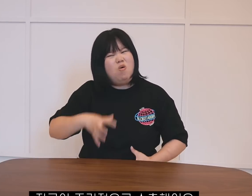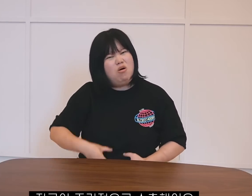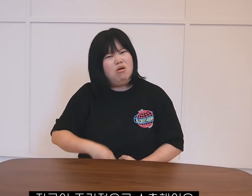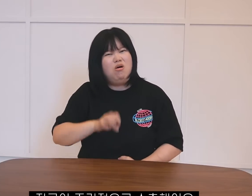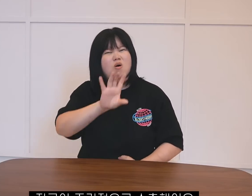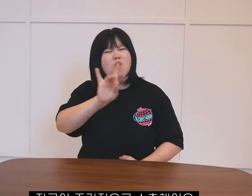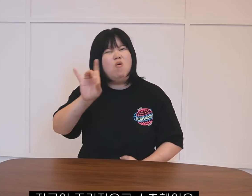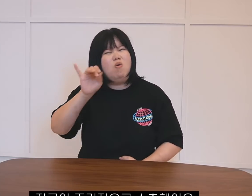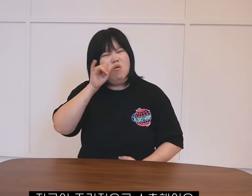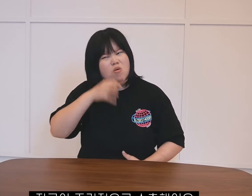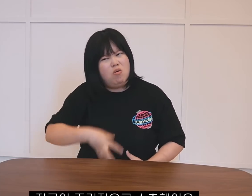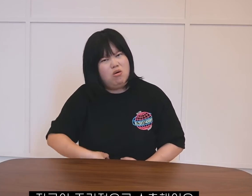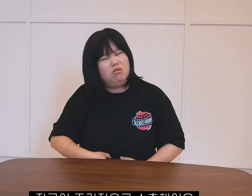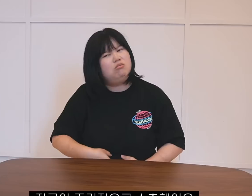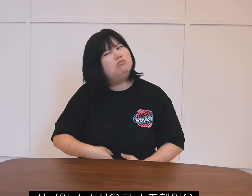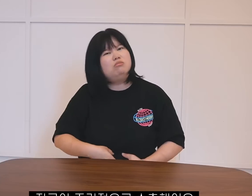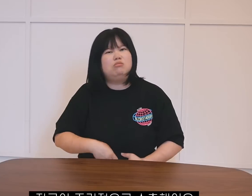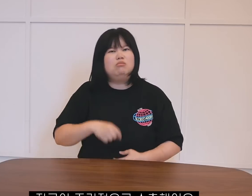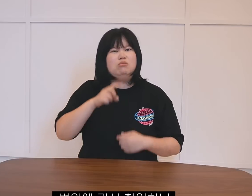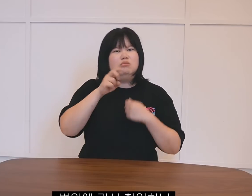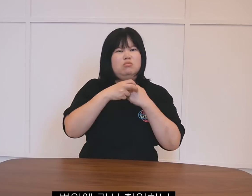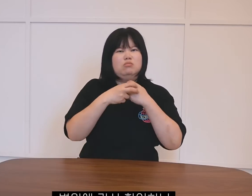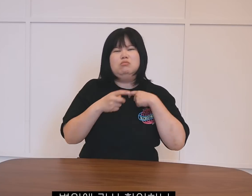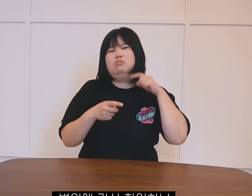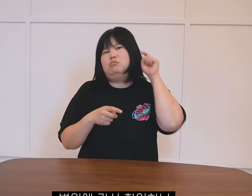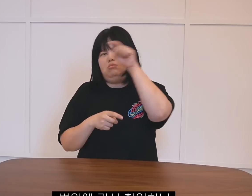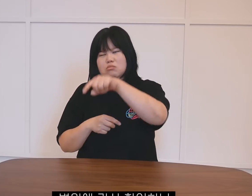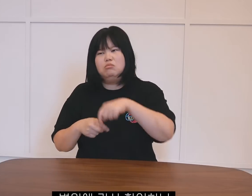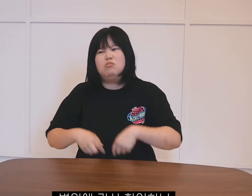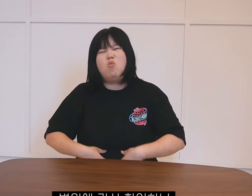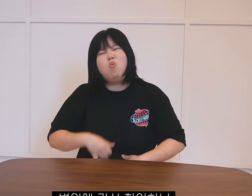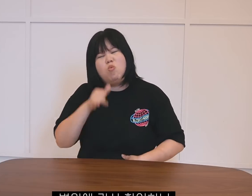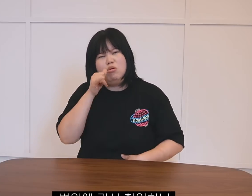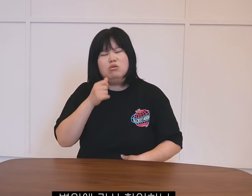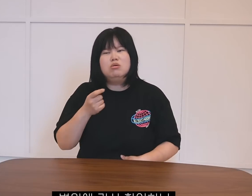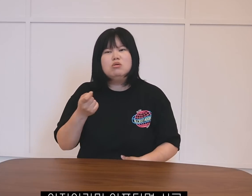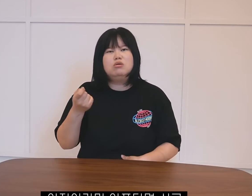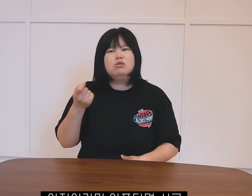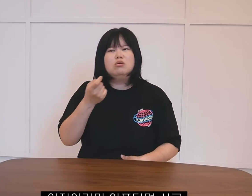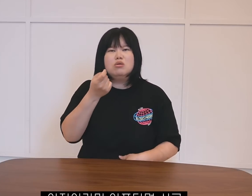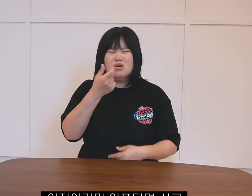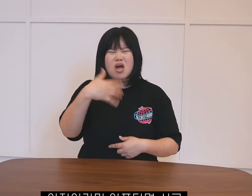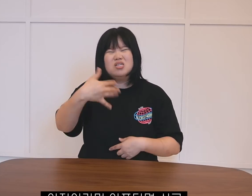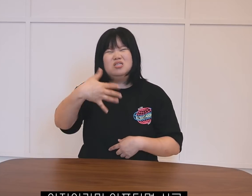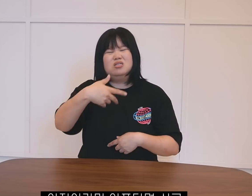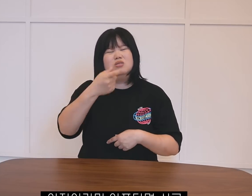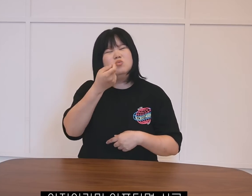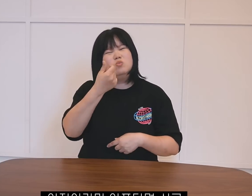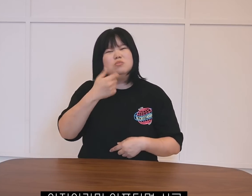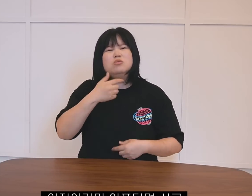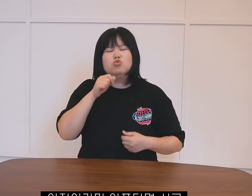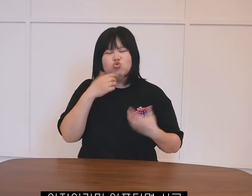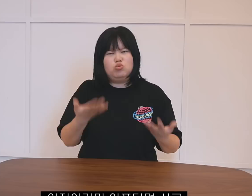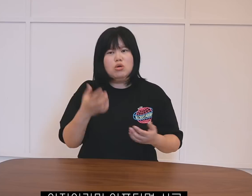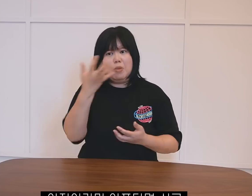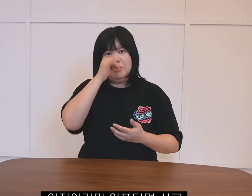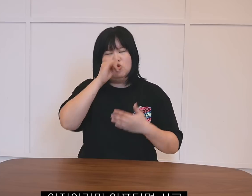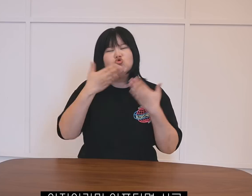The uterus contracts periodically. When I went to the hospital to check, he said he was still sick and told me